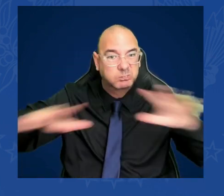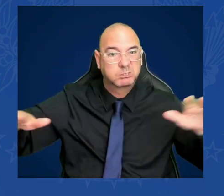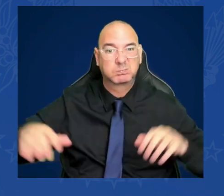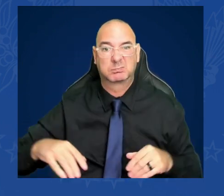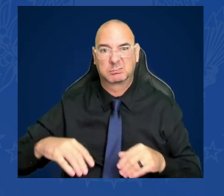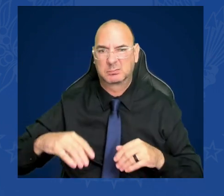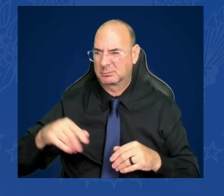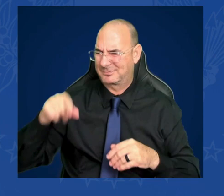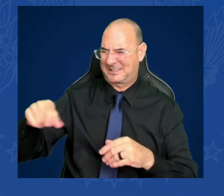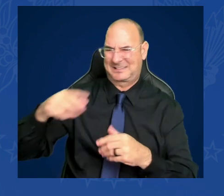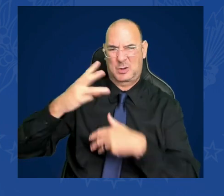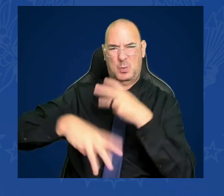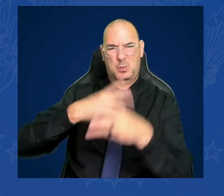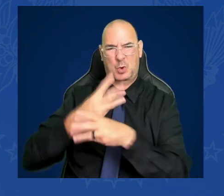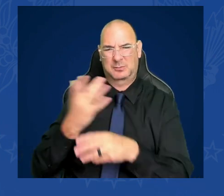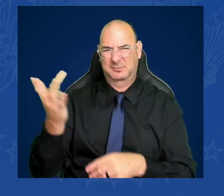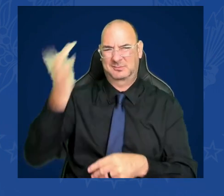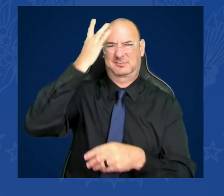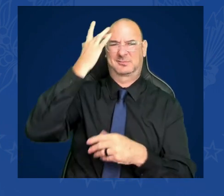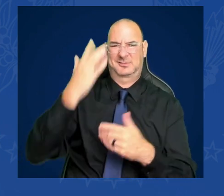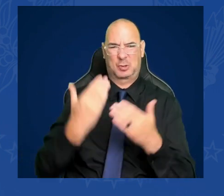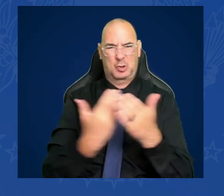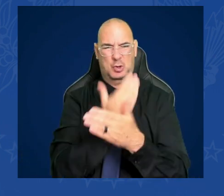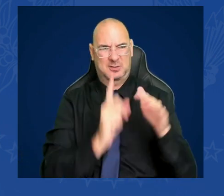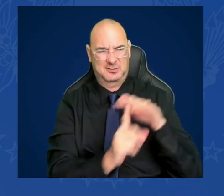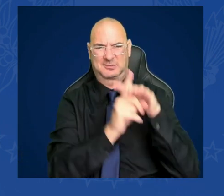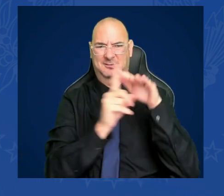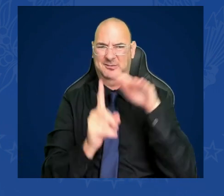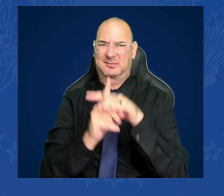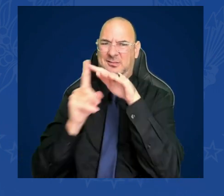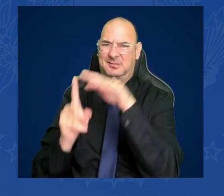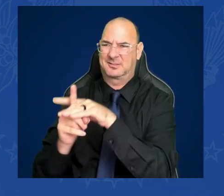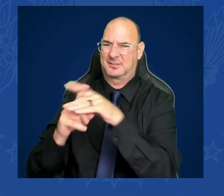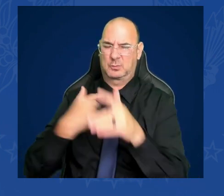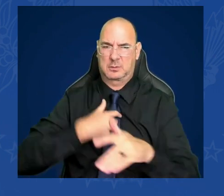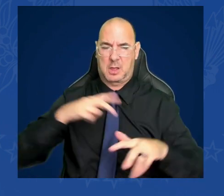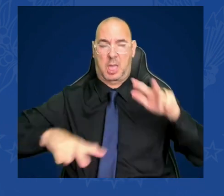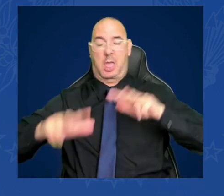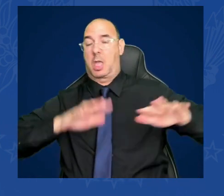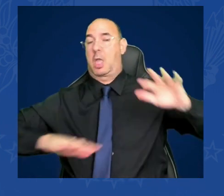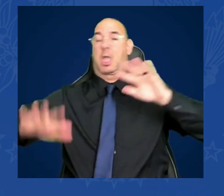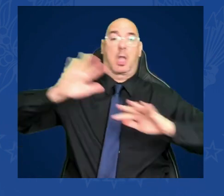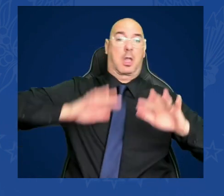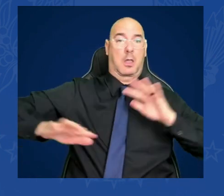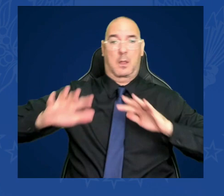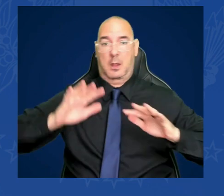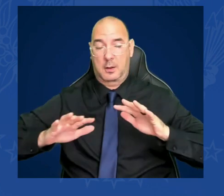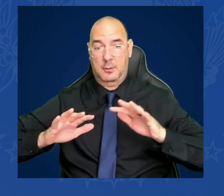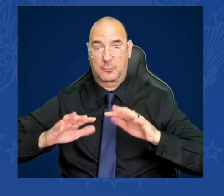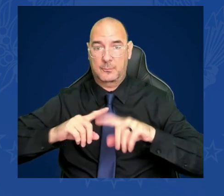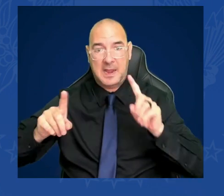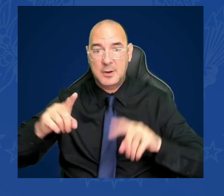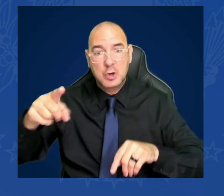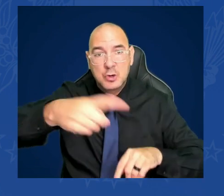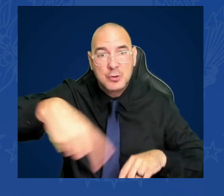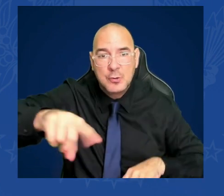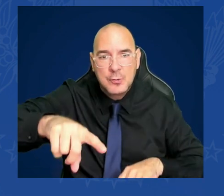and new to so many of us. And I believe you have the ability to see what can be,